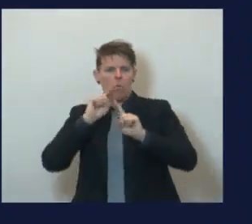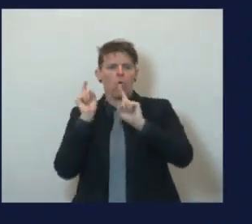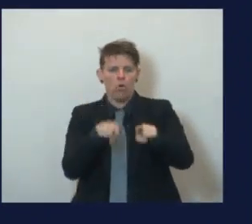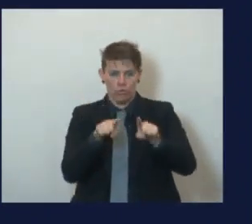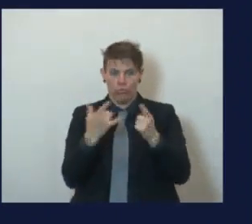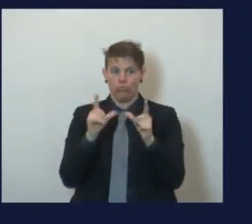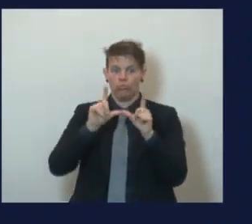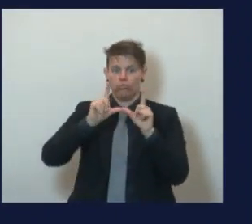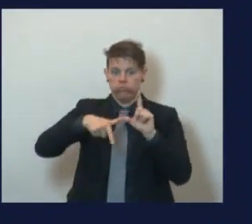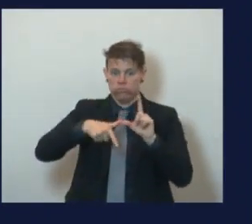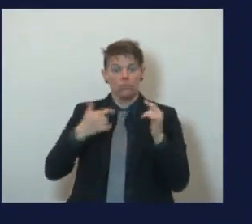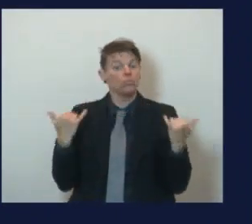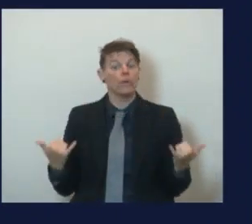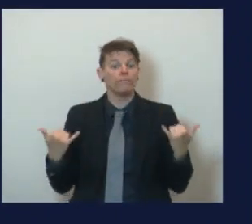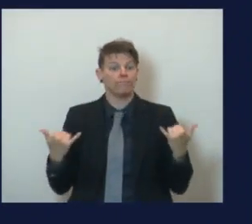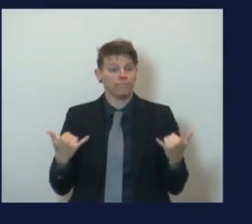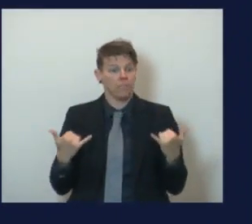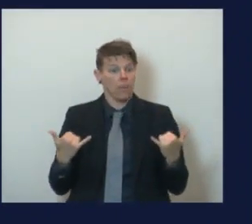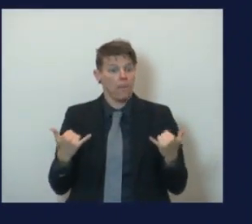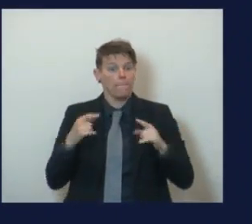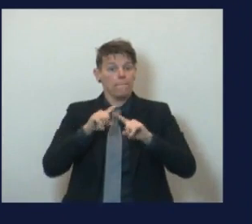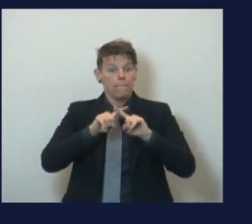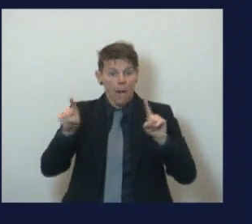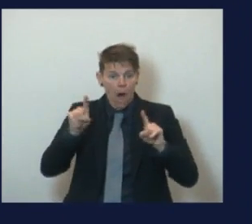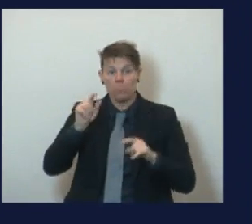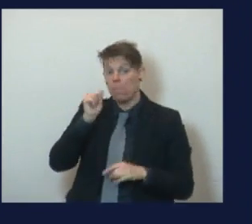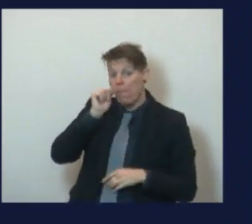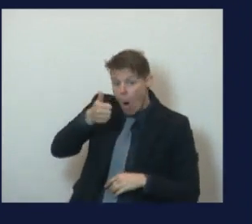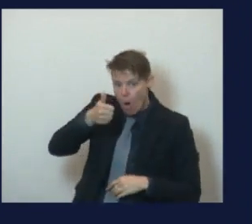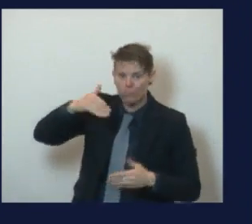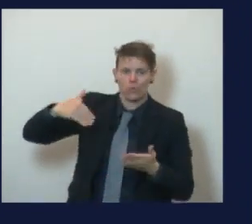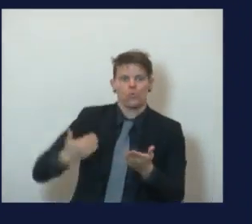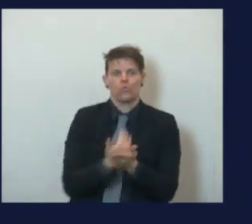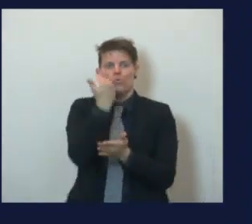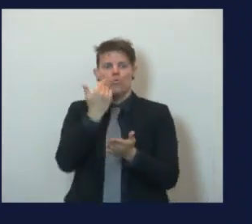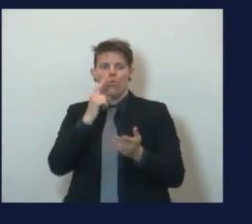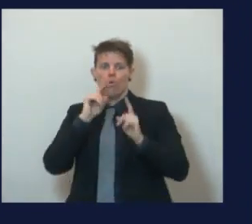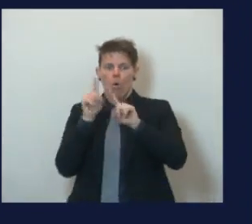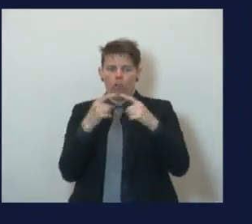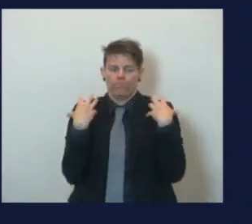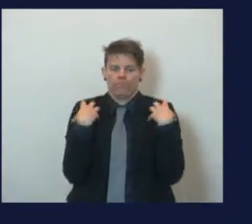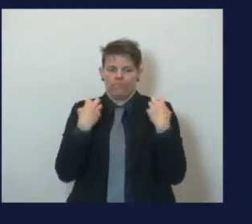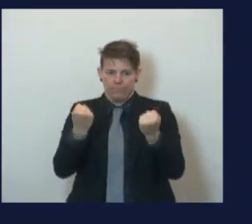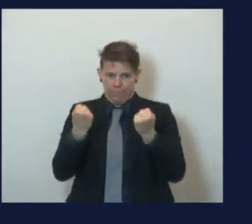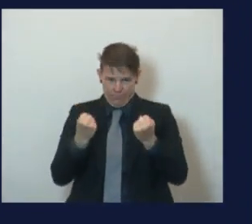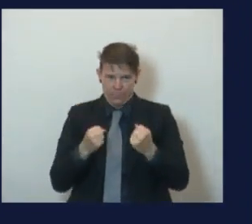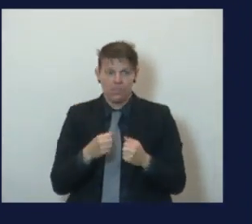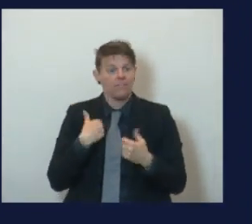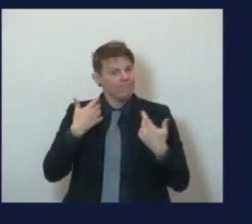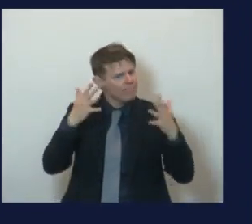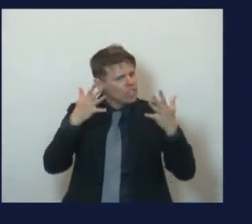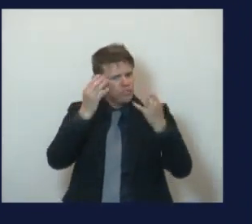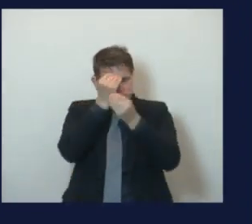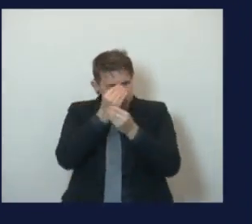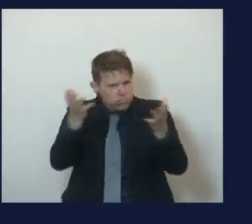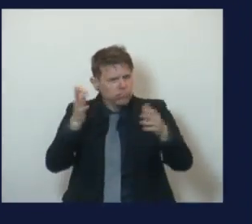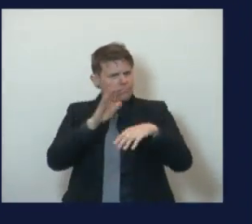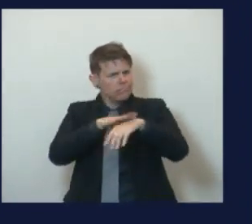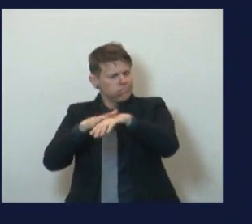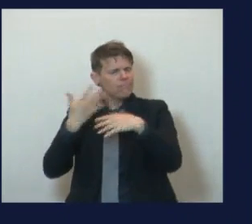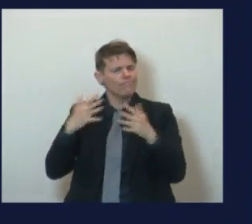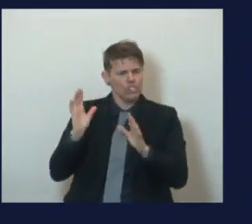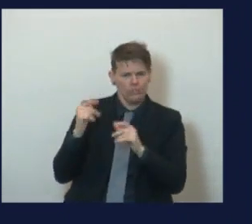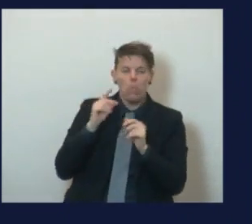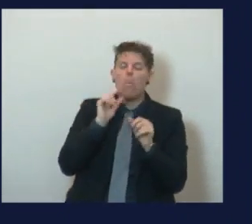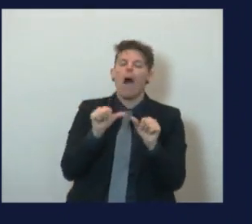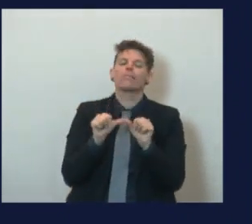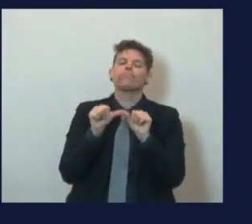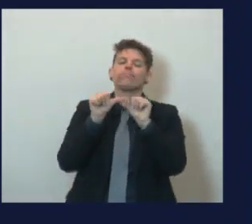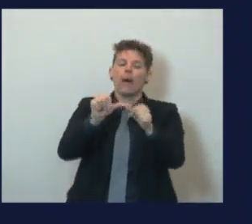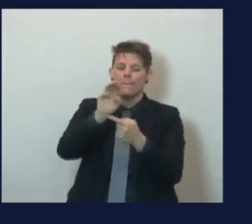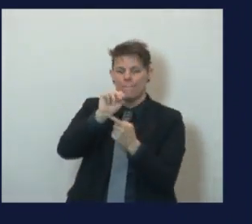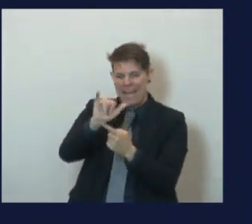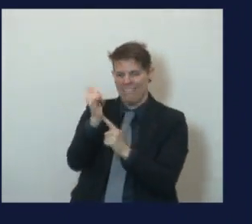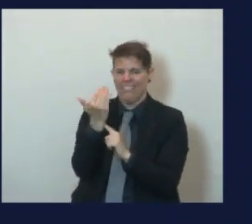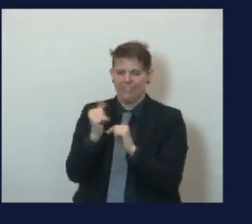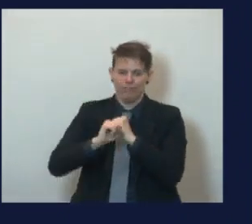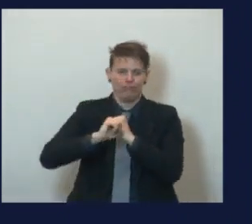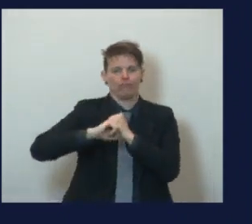OKAY, SO WE ARE ANNOUNCING TODAY THAT THE CURRENT PUBLIC HEALTH ORDER IS EXPIRING TODAY, RIGHT BUT EFFECTIVE TOMORROW, WE HAVE A NEW PUBLIC HEALTH ORDER AND I’VE ALERTED FOLKS THAT IT WILL